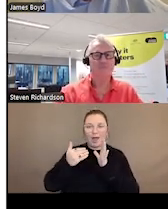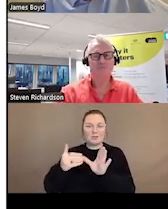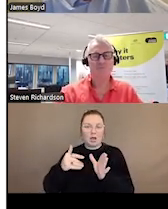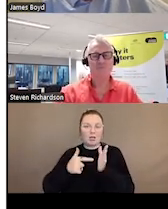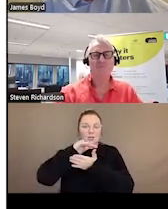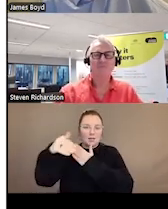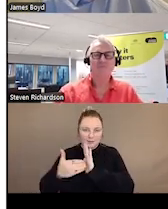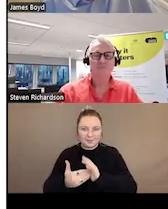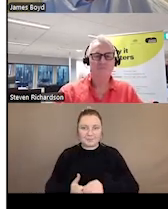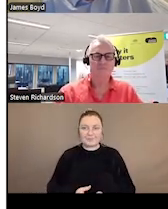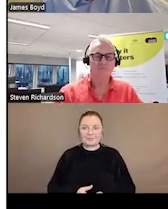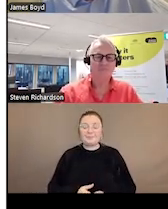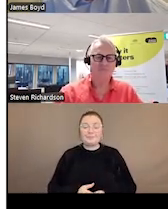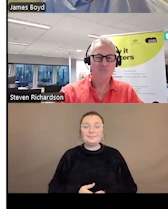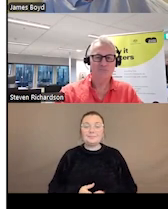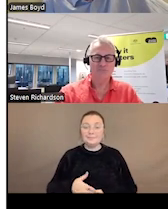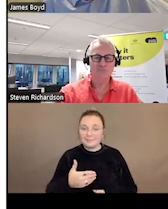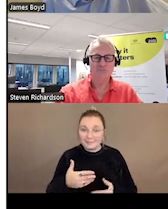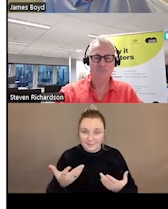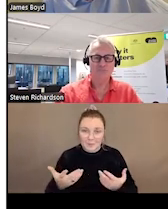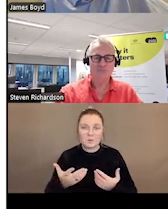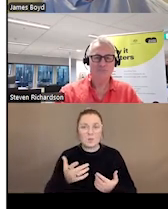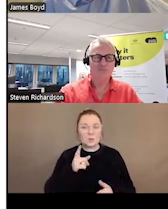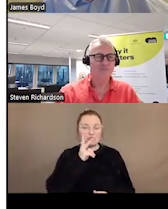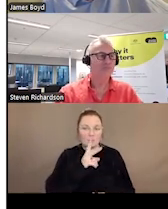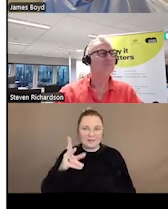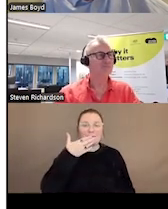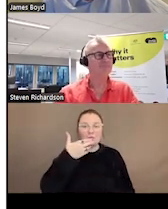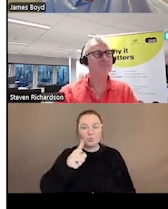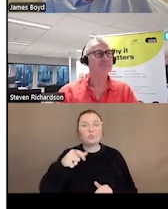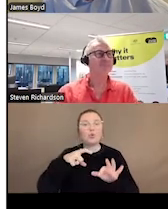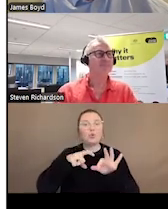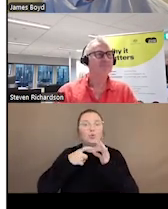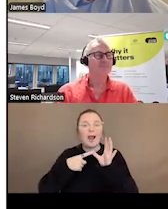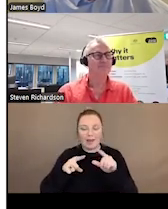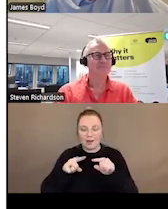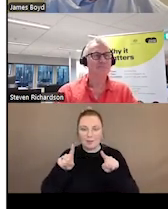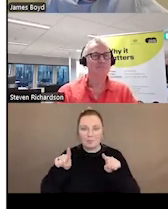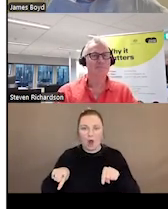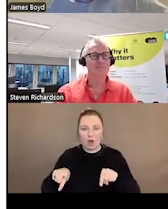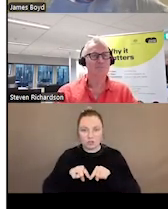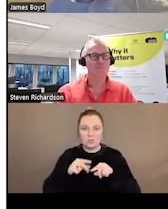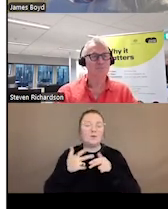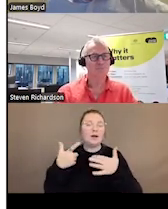So, just to say again, use a Q&A box for questions and I will review them as they